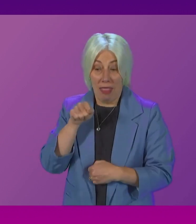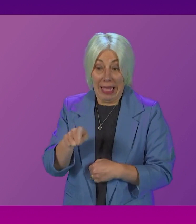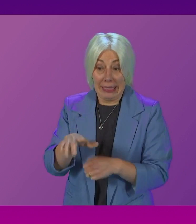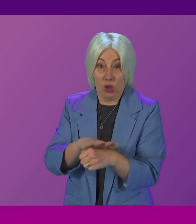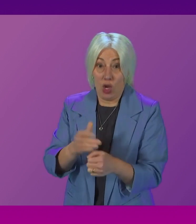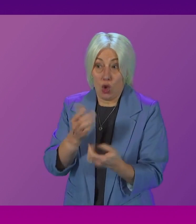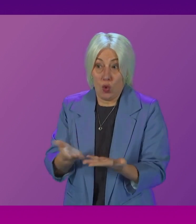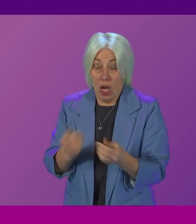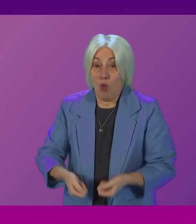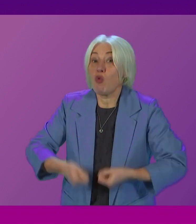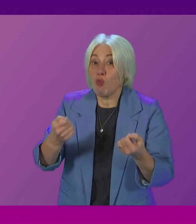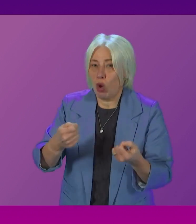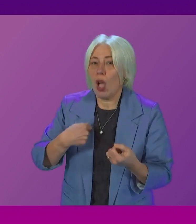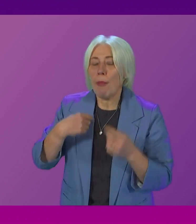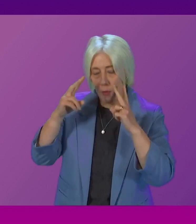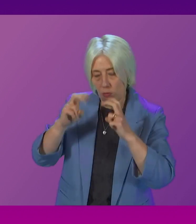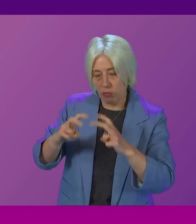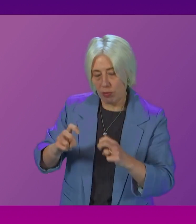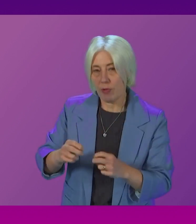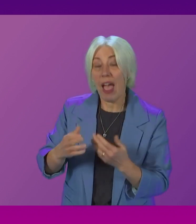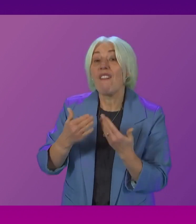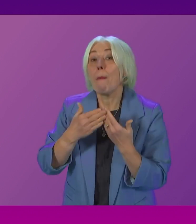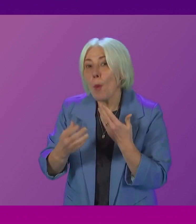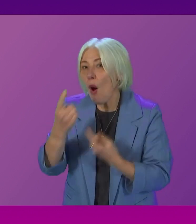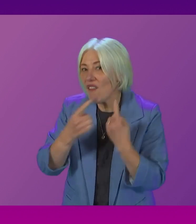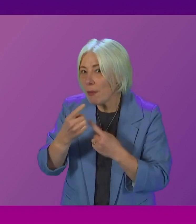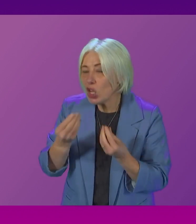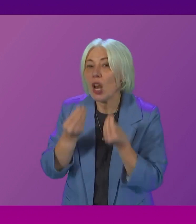been raised and if I can offer more information I will write to the member.